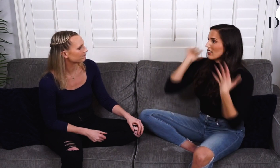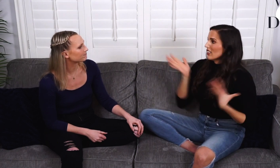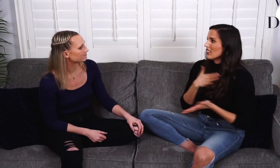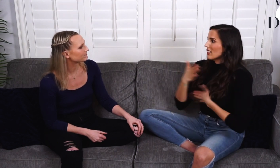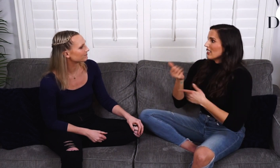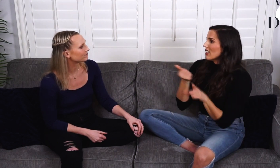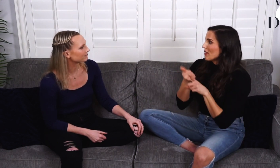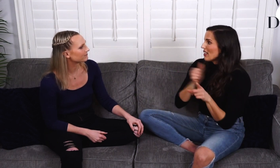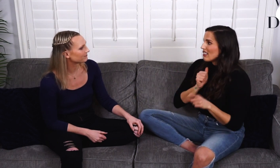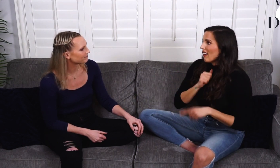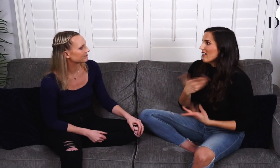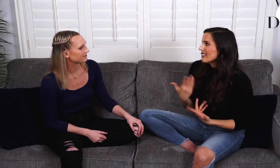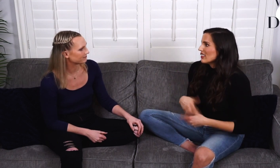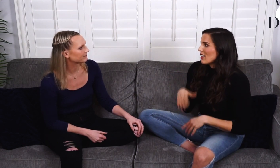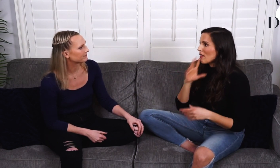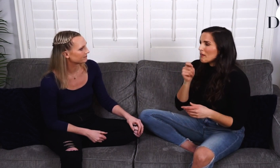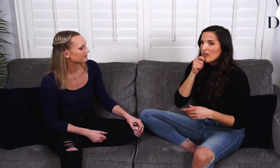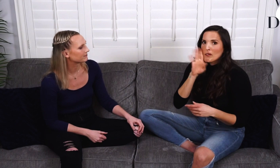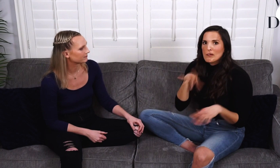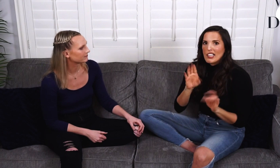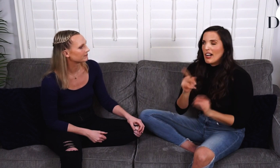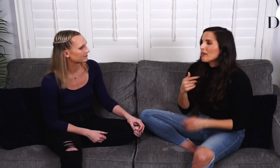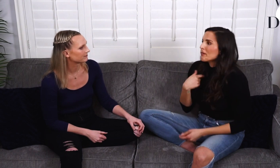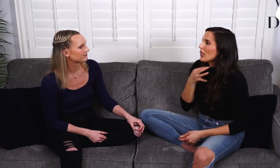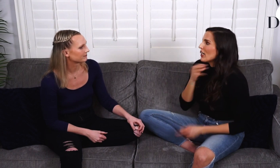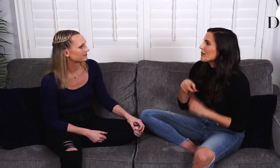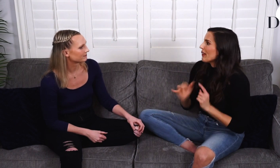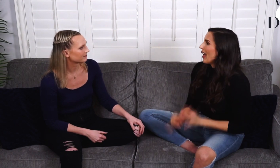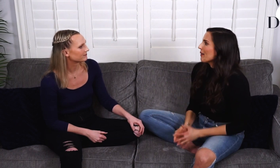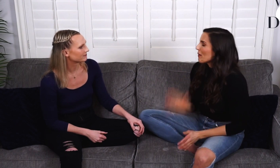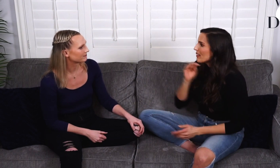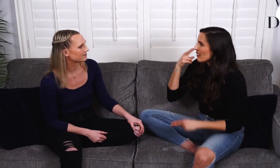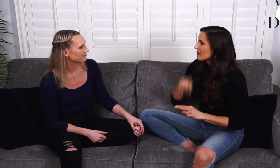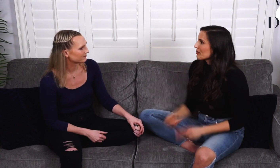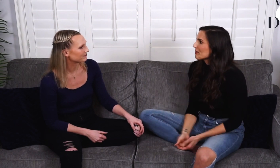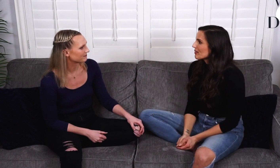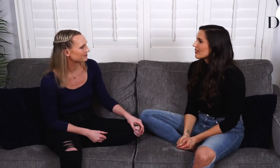start hitting myself, will the microphone pick it up? I'm curious about that. It's gonna be fun.